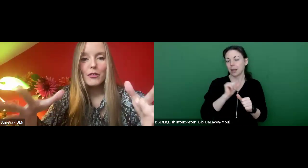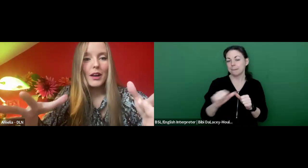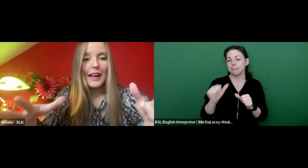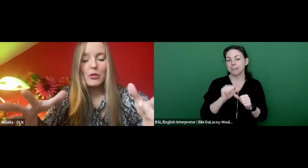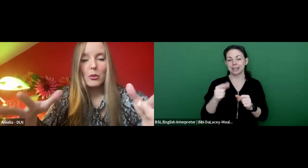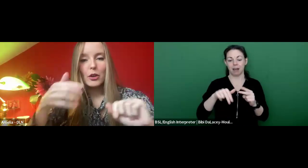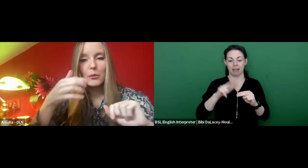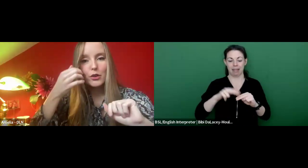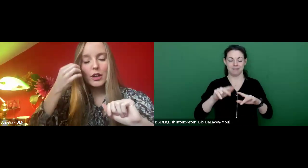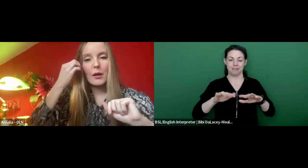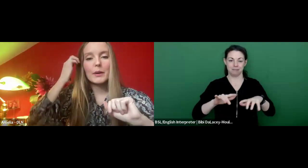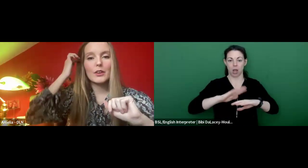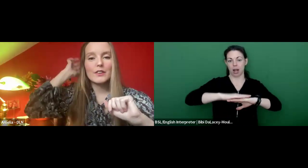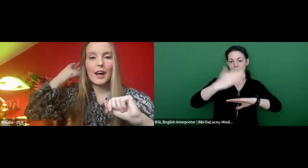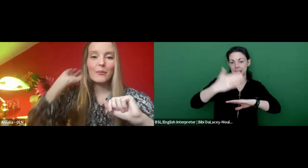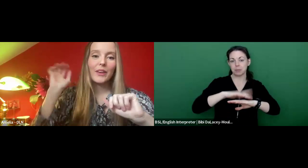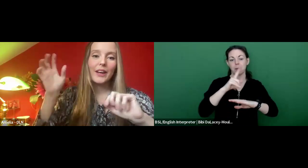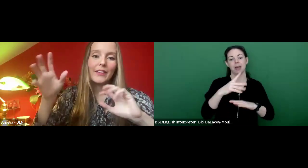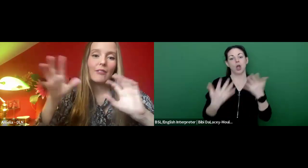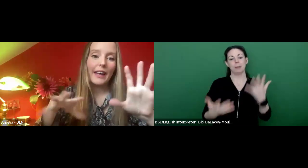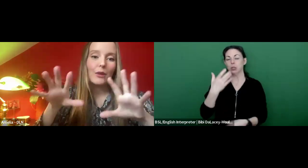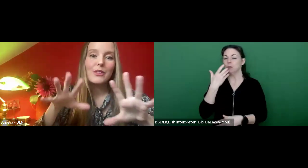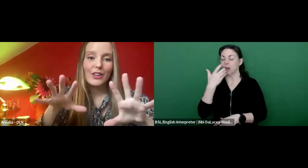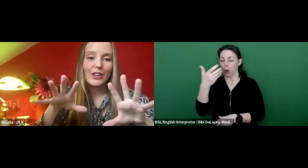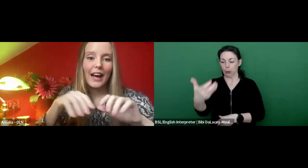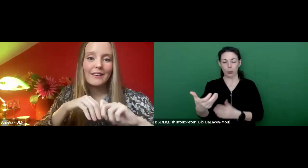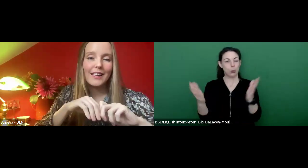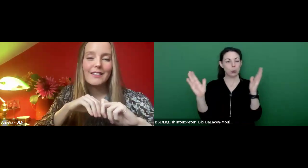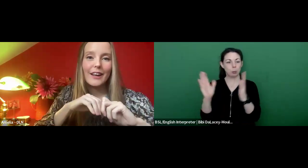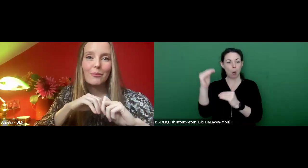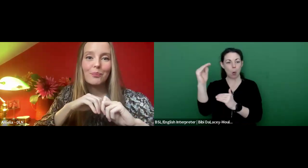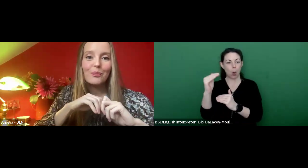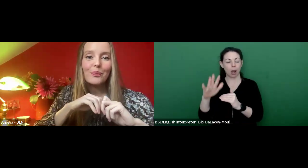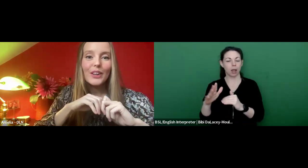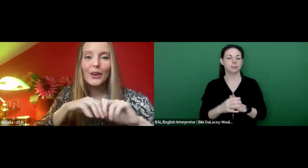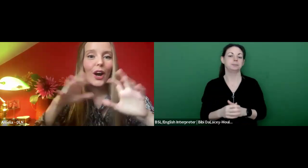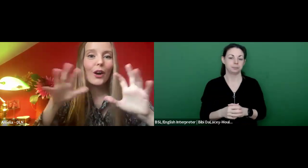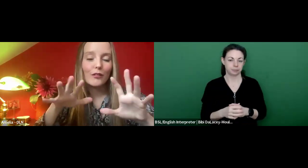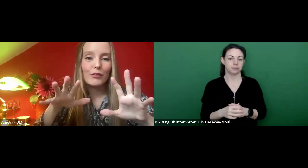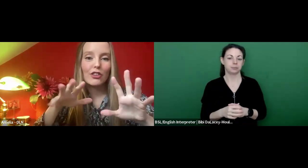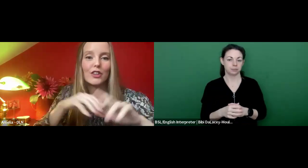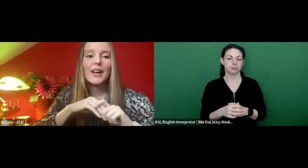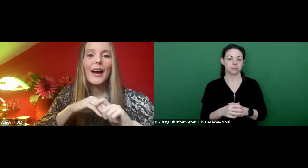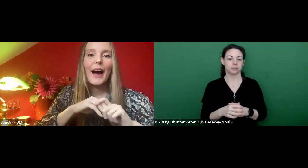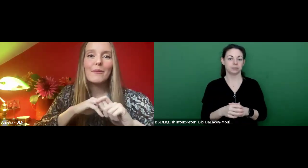from a, a laptop or a computer, because that really helps to access all of the features.